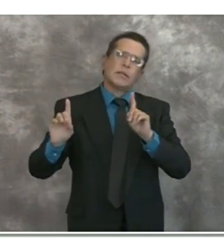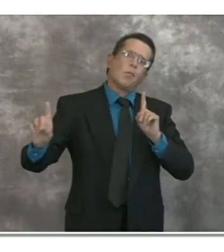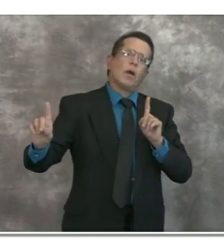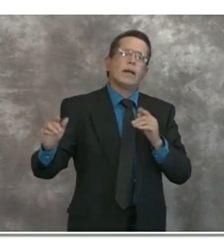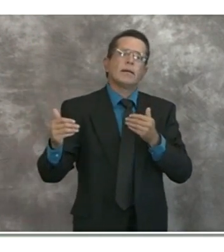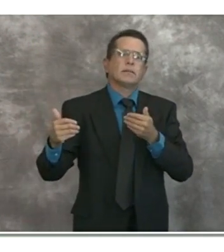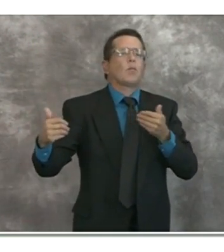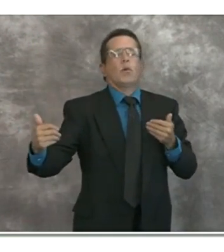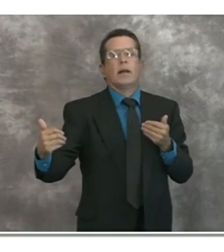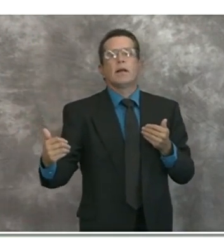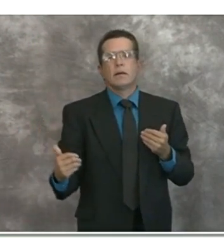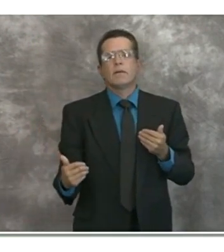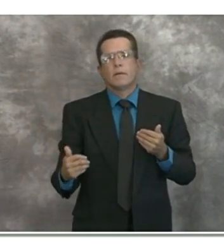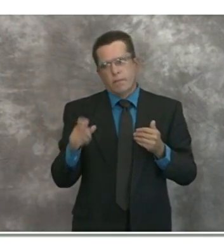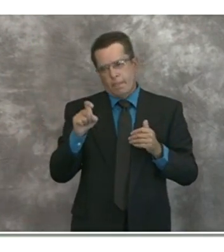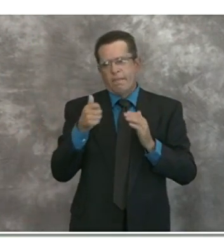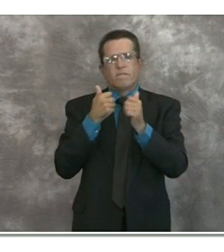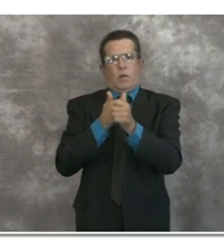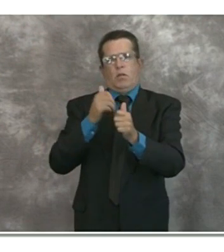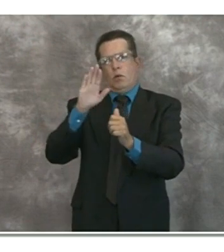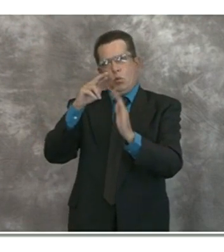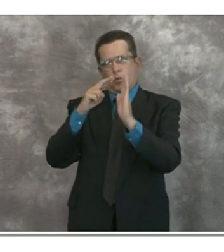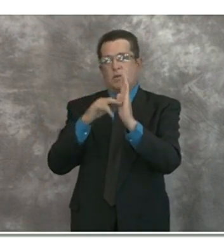REDESIGNED FOR SMALLER GROUPS AND FURNITURE AND PLAY SPACES